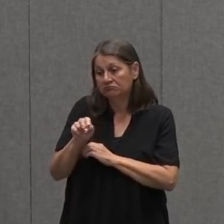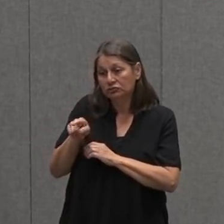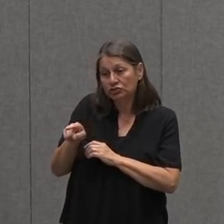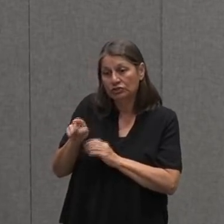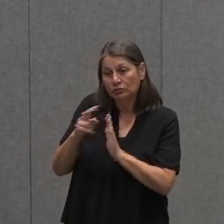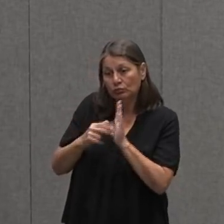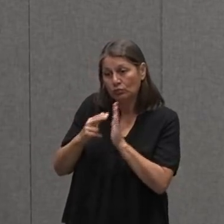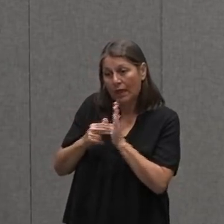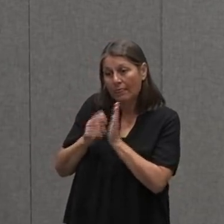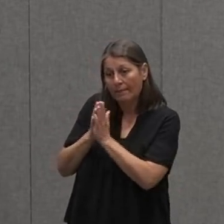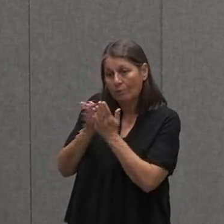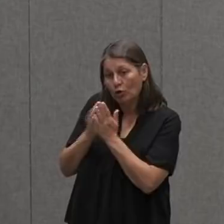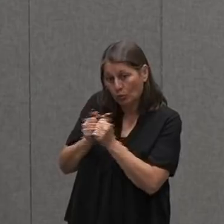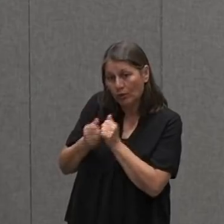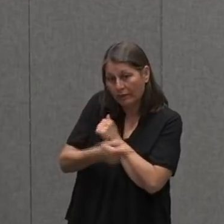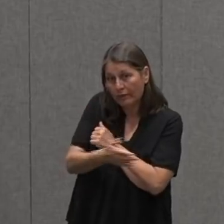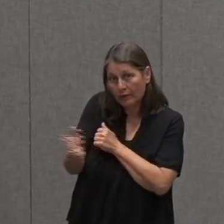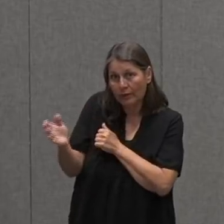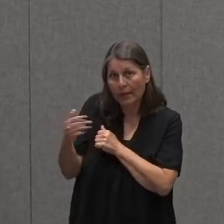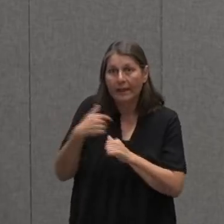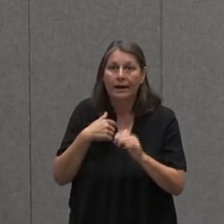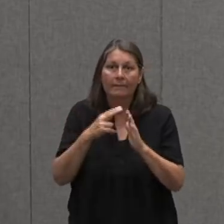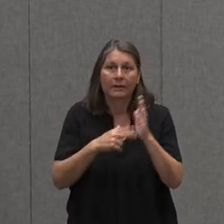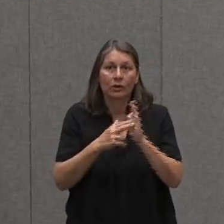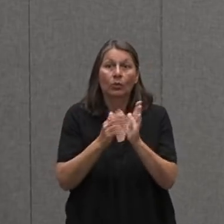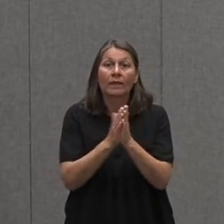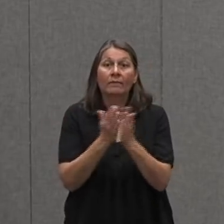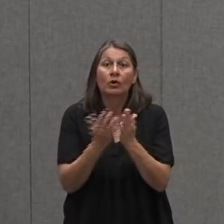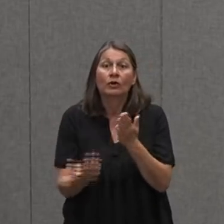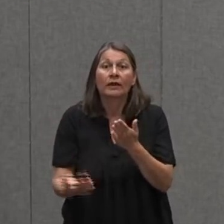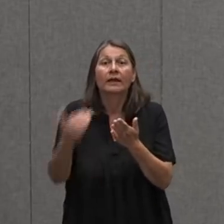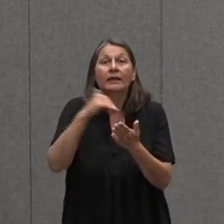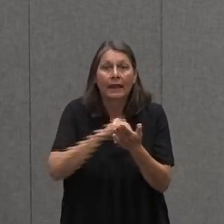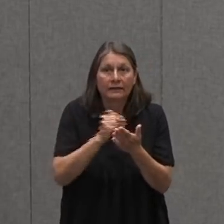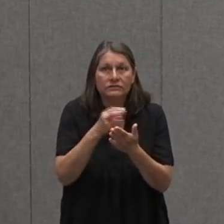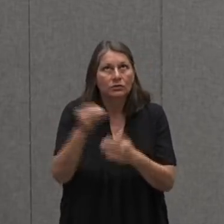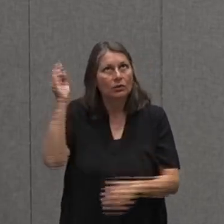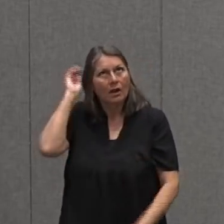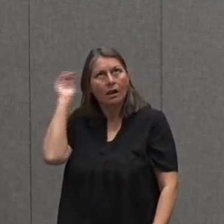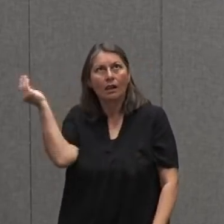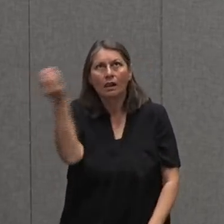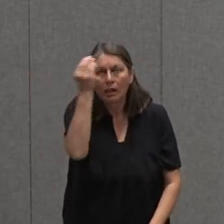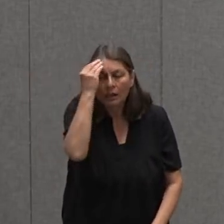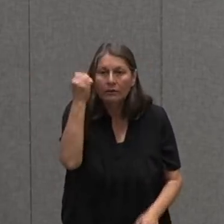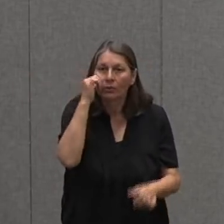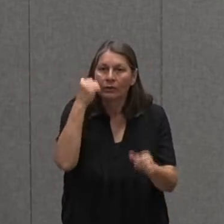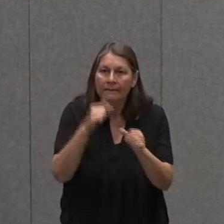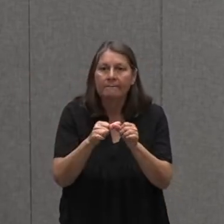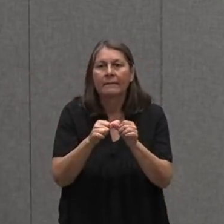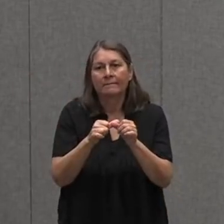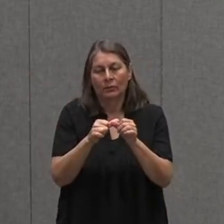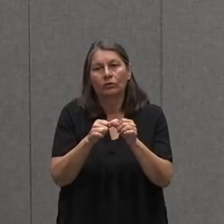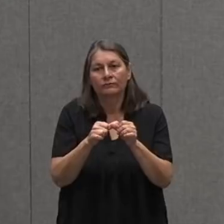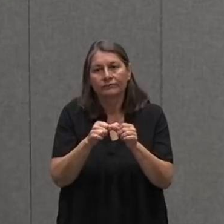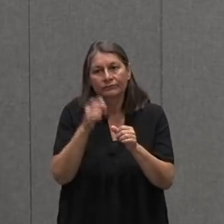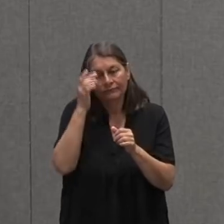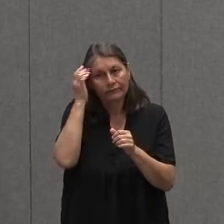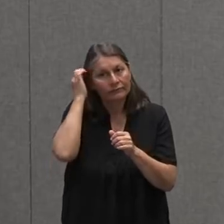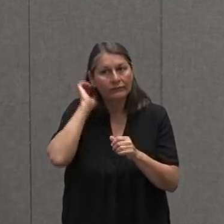And I'm gonna read it to you again, so that it's back and it's fresh in our mind about the things that she found important.